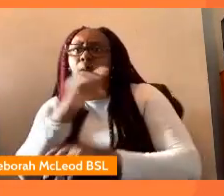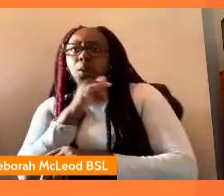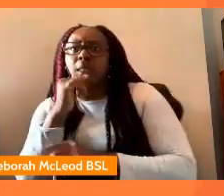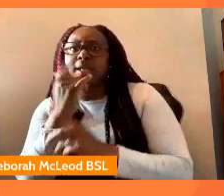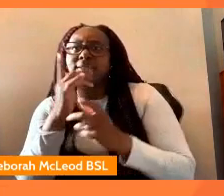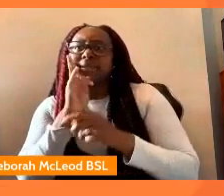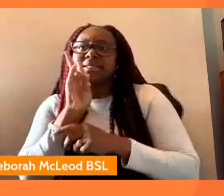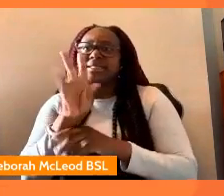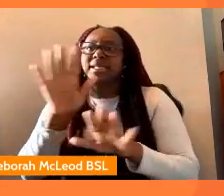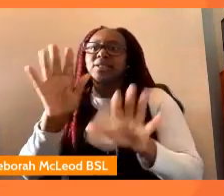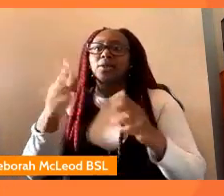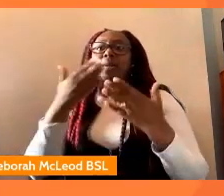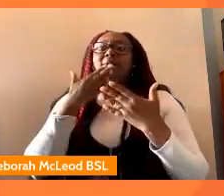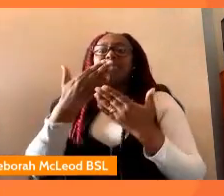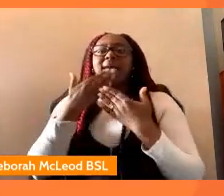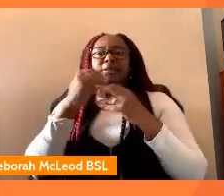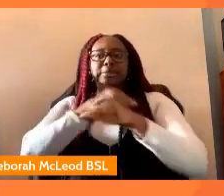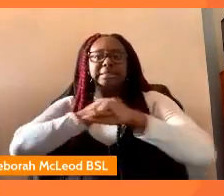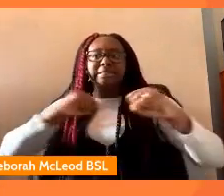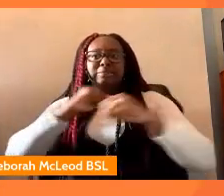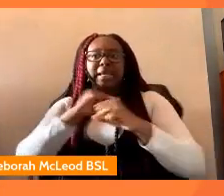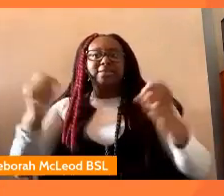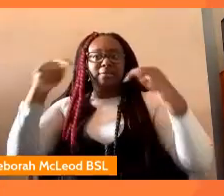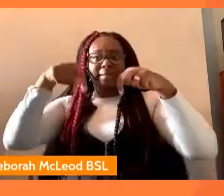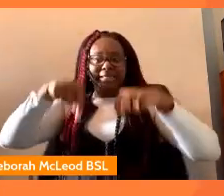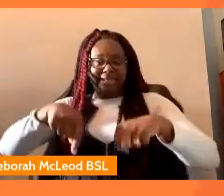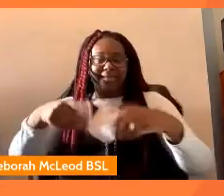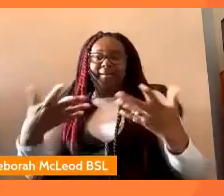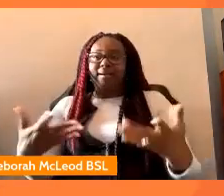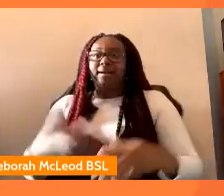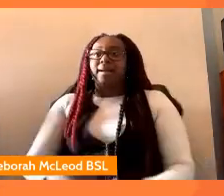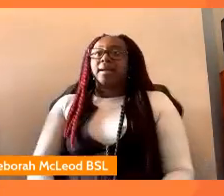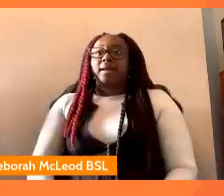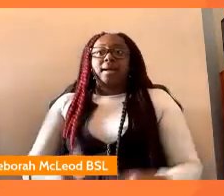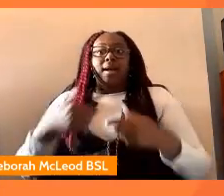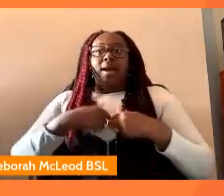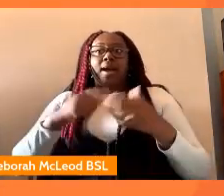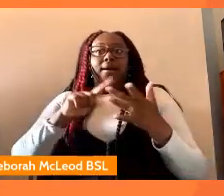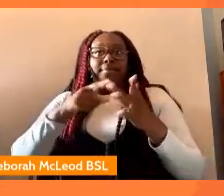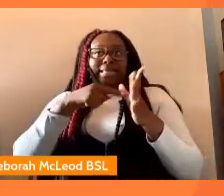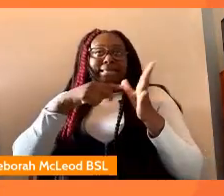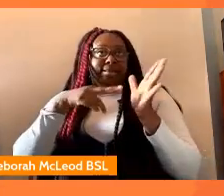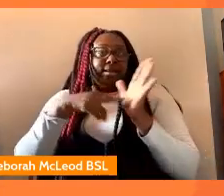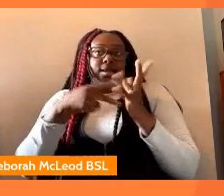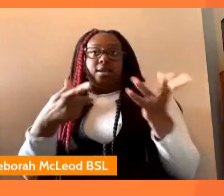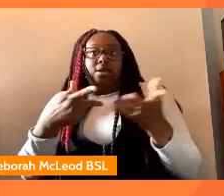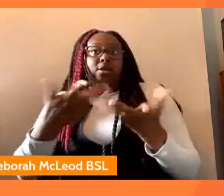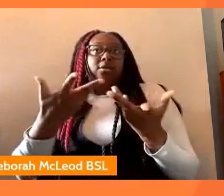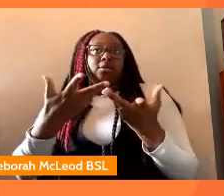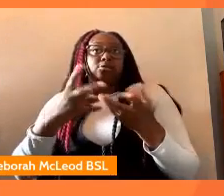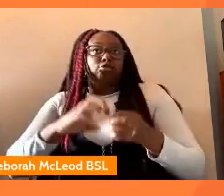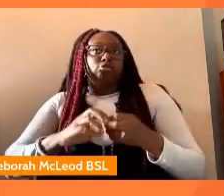Thank you for coming and thank you to The Space for having me here today. I am Ian Ravenscroft. I am a Creative Director of Haygreen Raven.